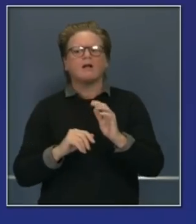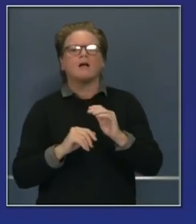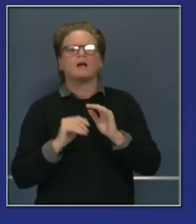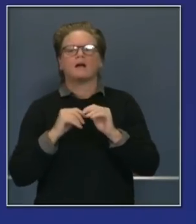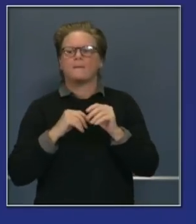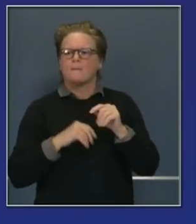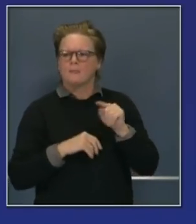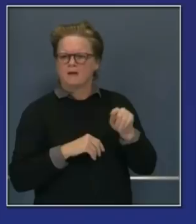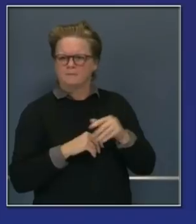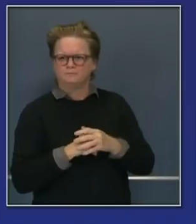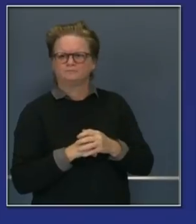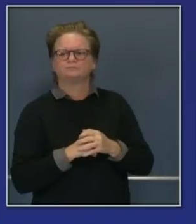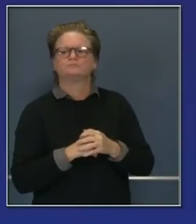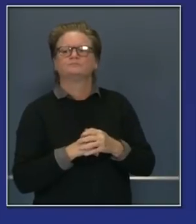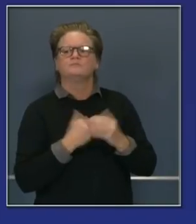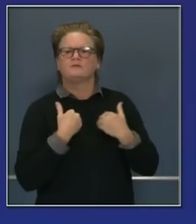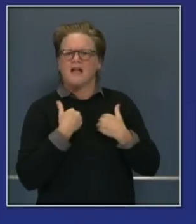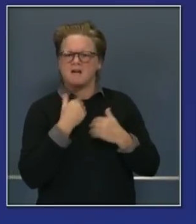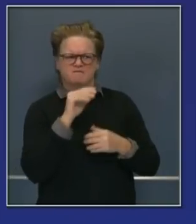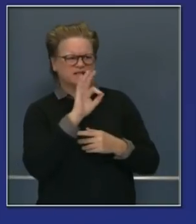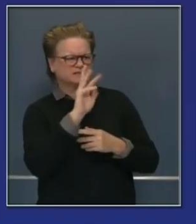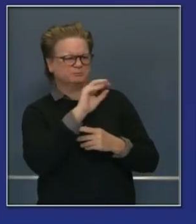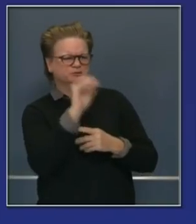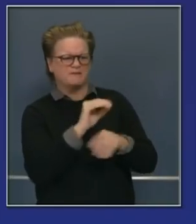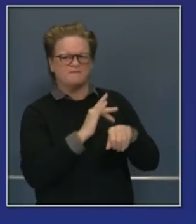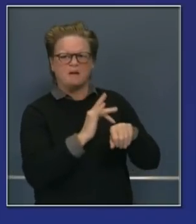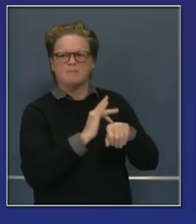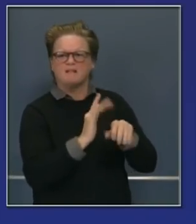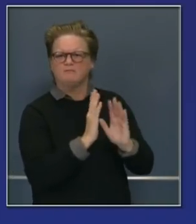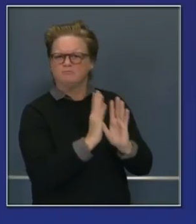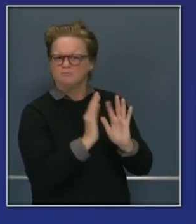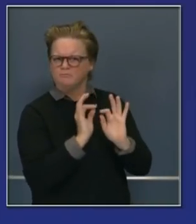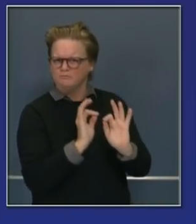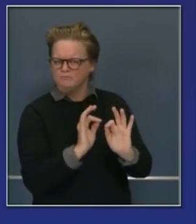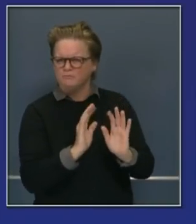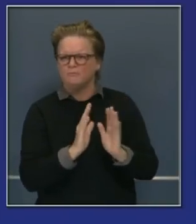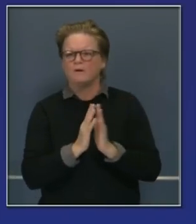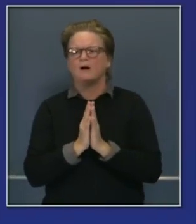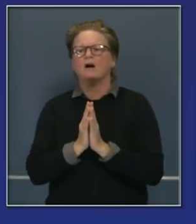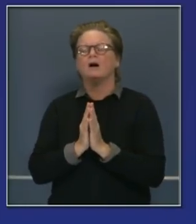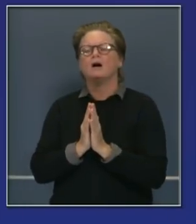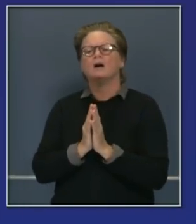4% OF OUR TOTAL HEALTHCARE SYSTEM CAPACITY. I WANT TO PUT THAT NUMBER IN PERSPECTIVE.